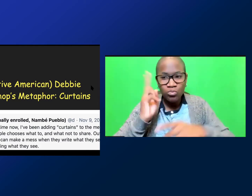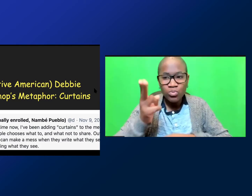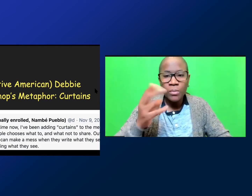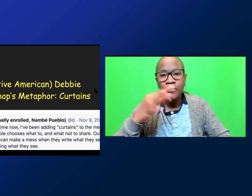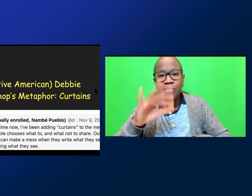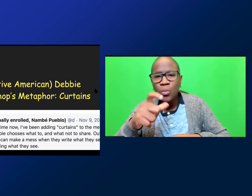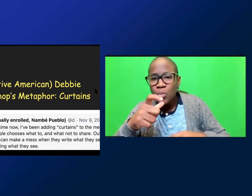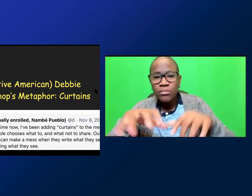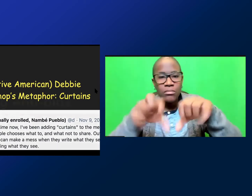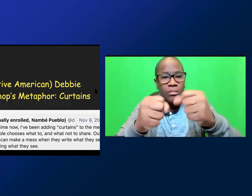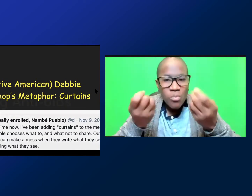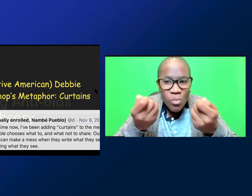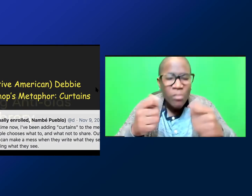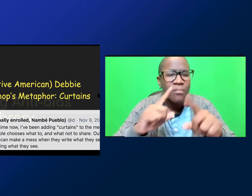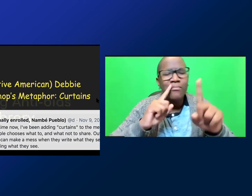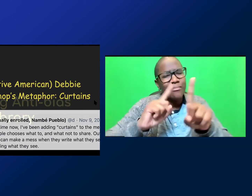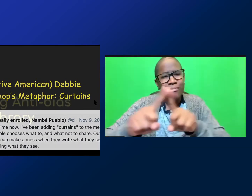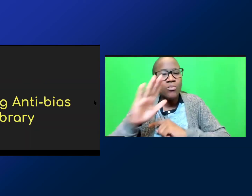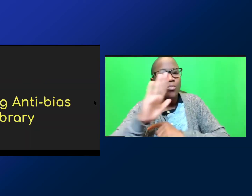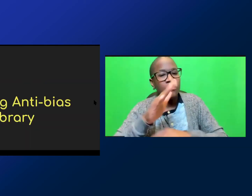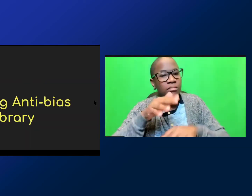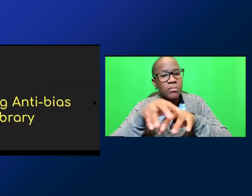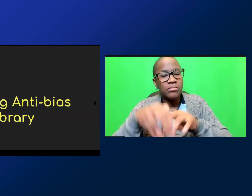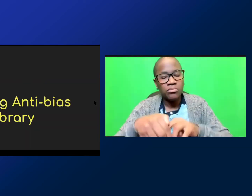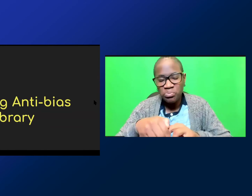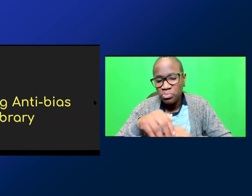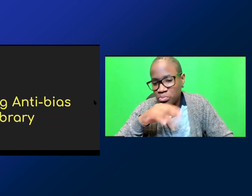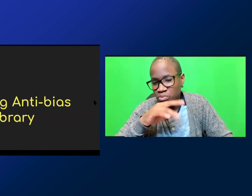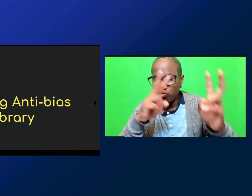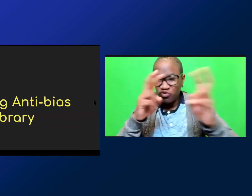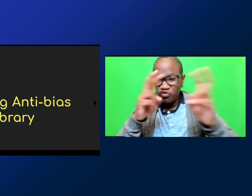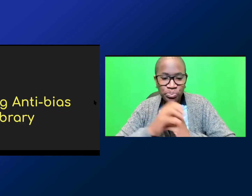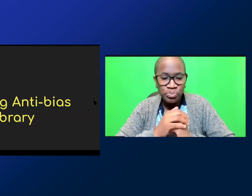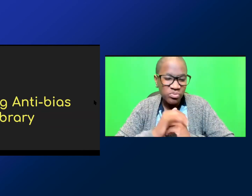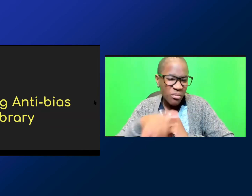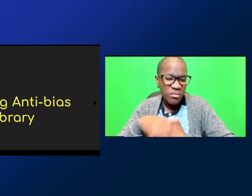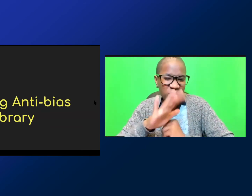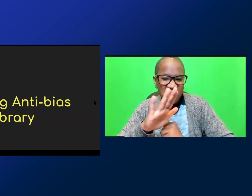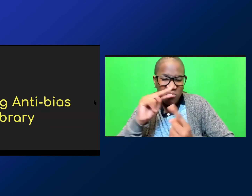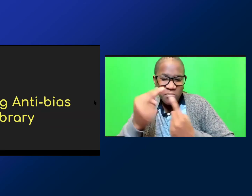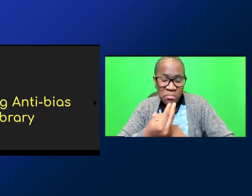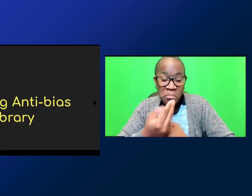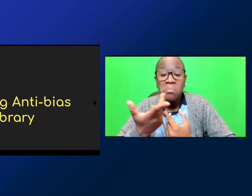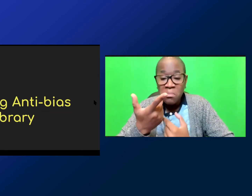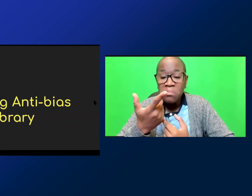using that metaphor of the window she adds on curtains because that allows you to have a better